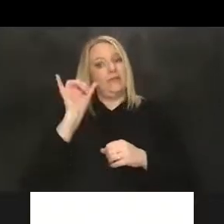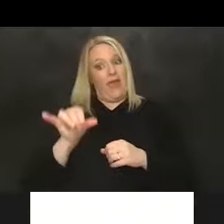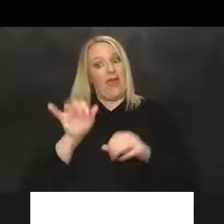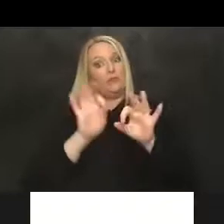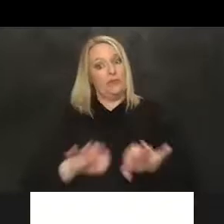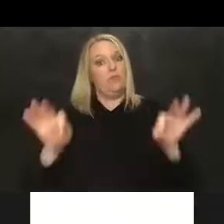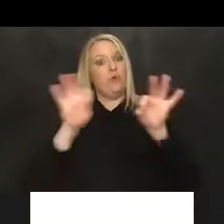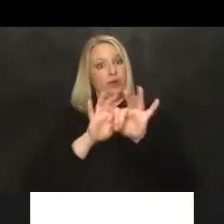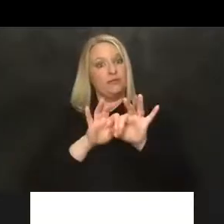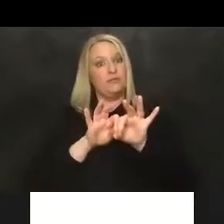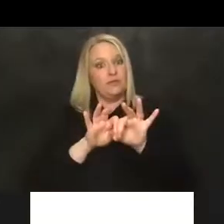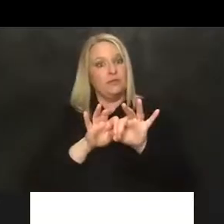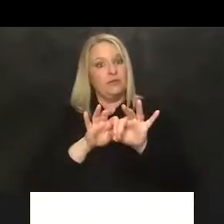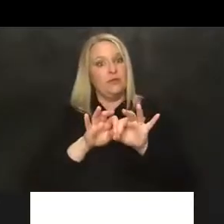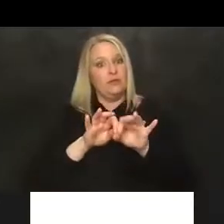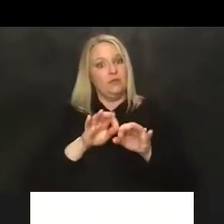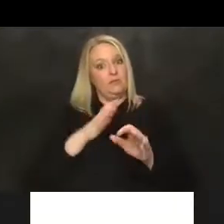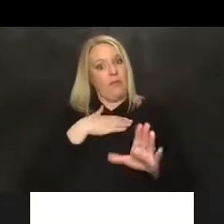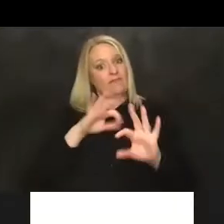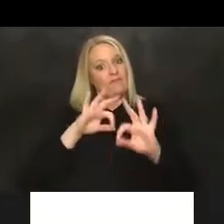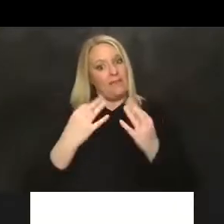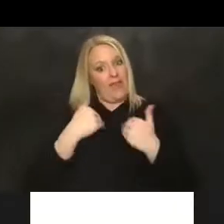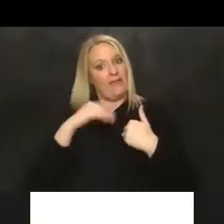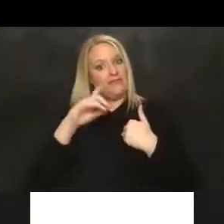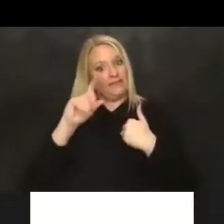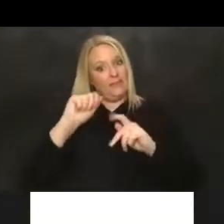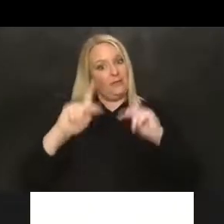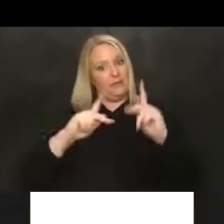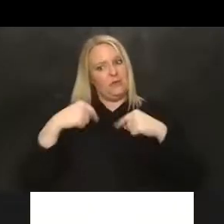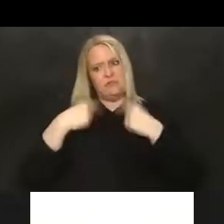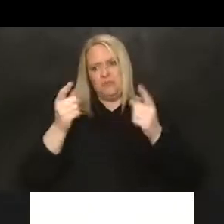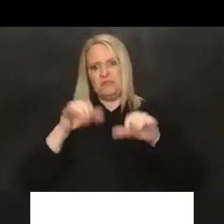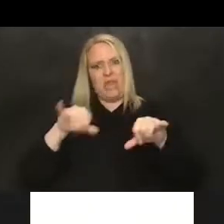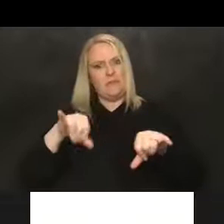there are disabled people in my family, there's always been disabled people in my family, my kid is